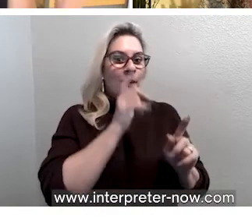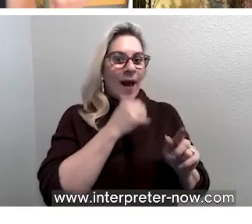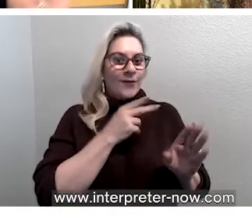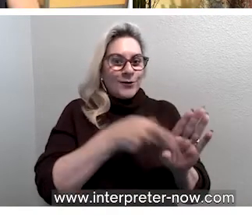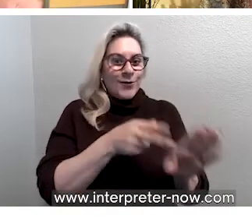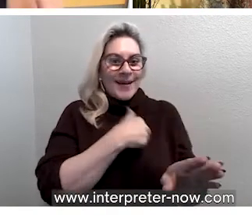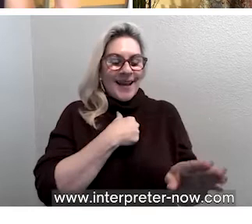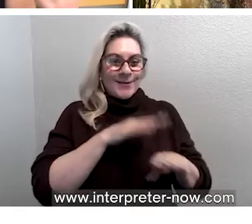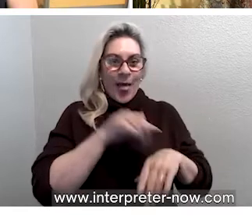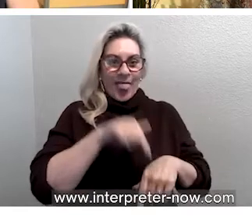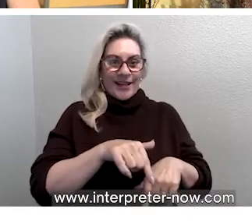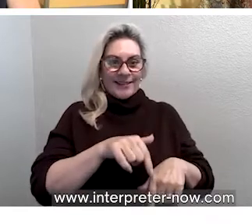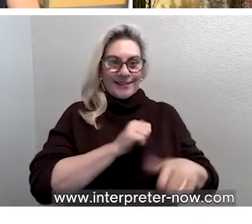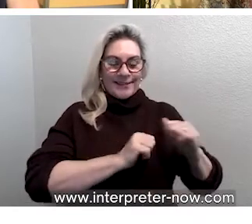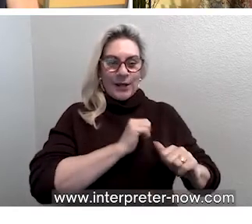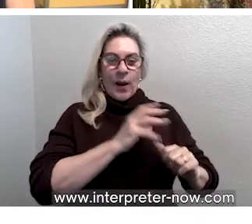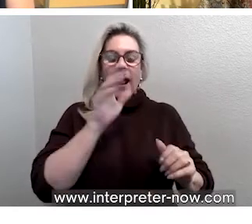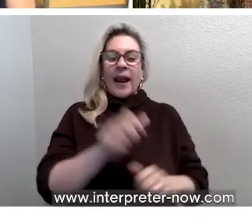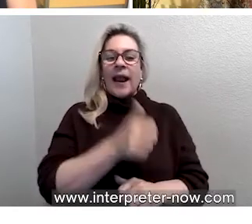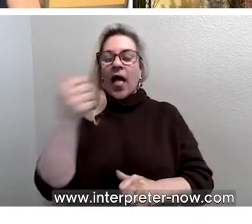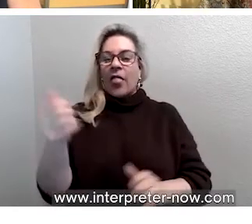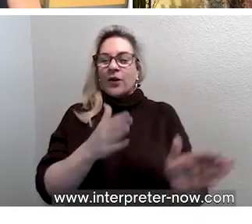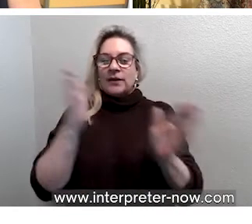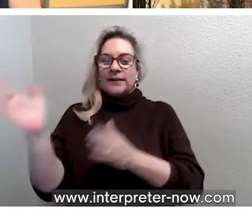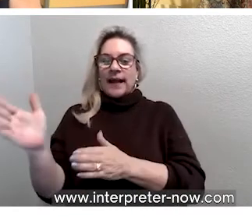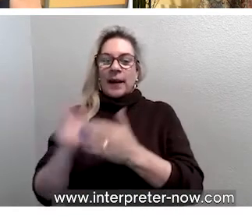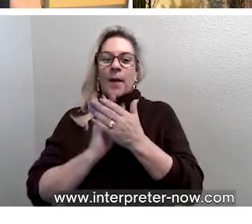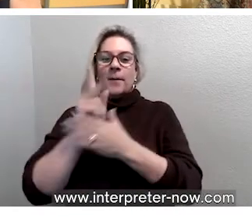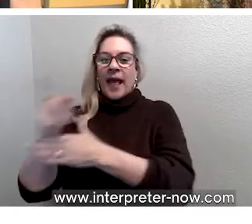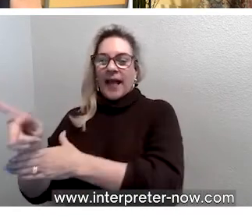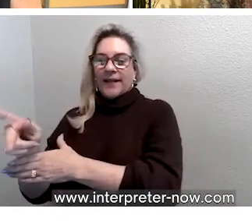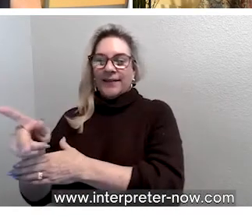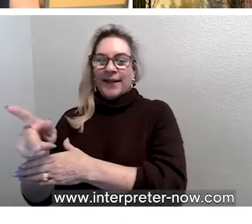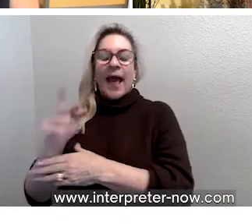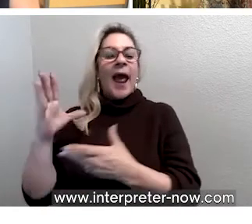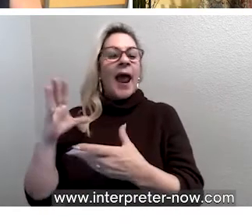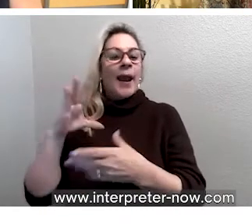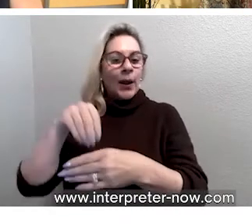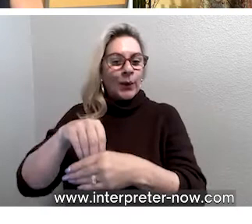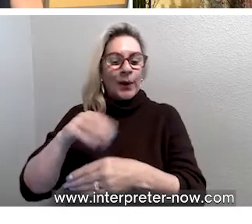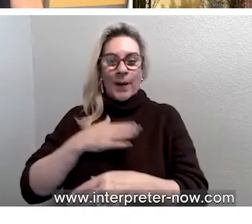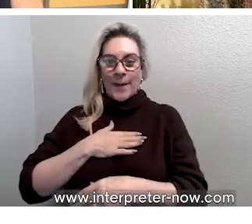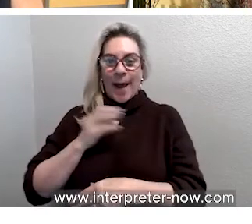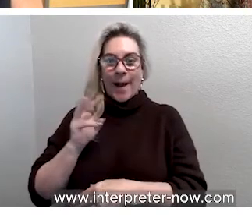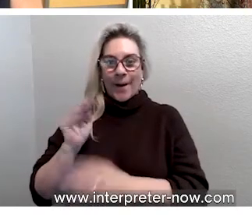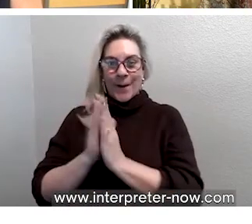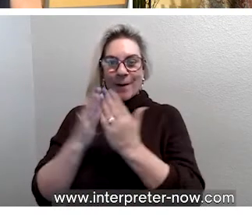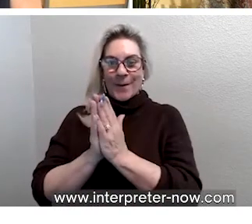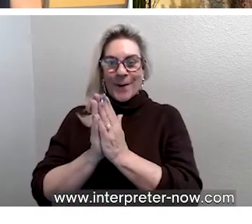And on the other side, a few plants surrounding my own book, How To Be An Ally with an orange cover. Nice.